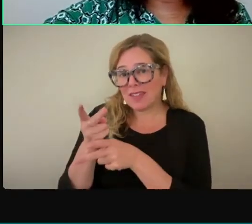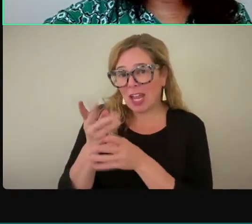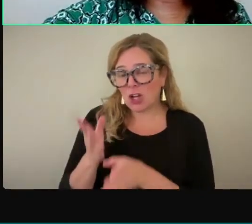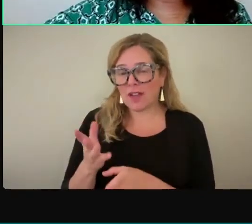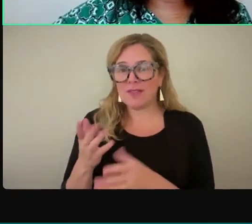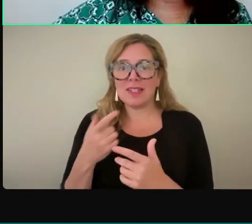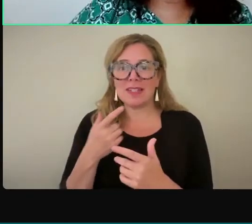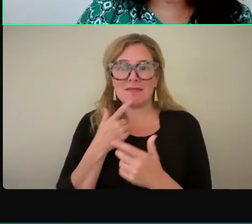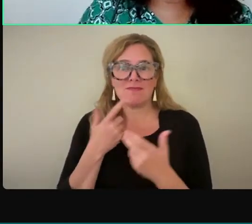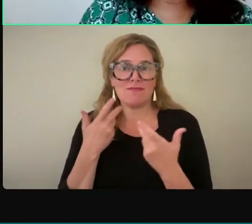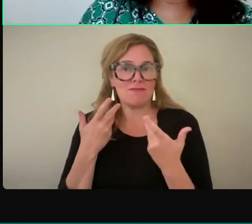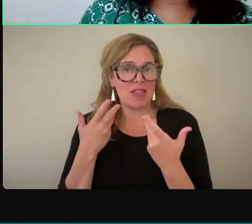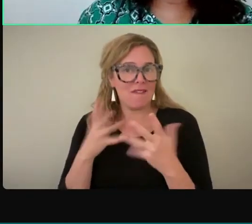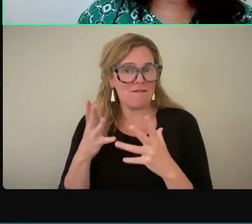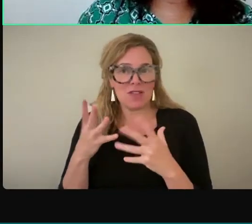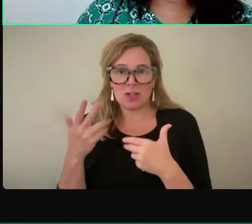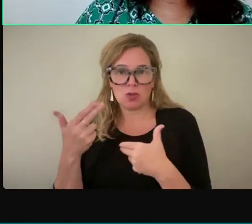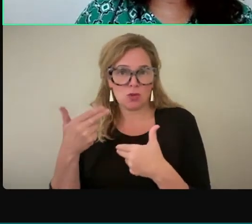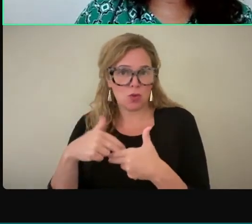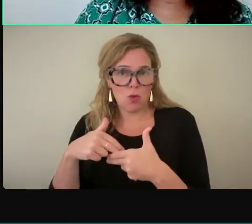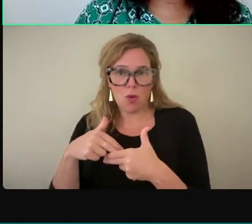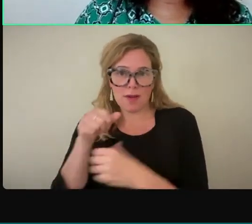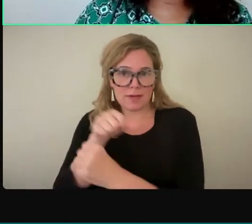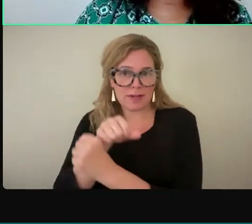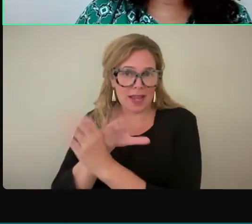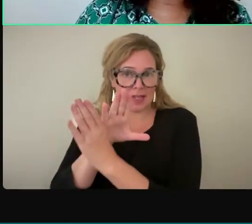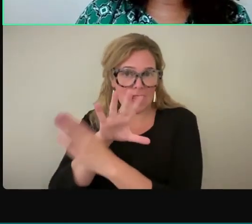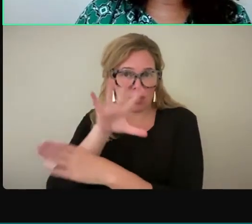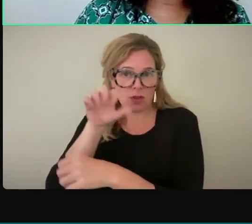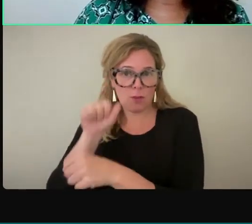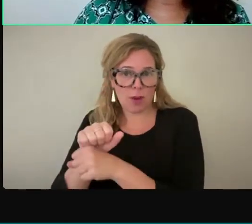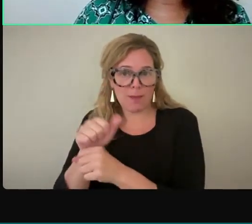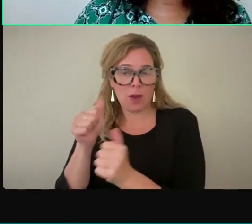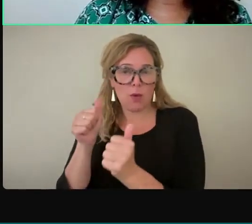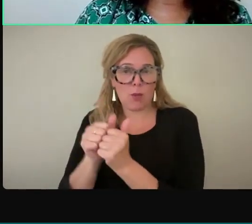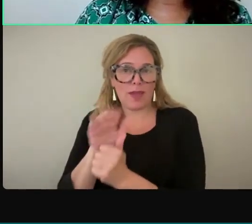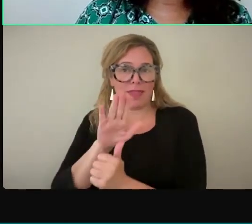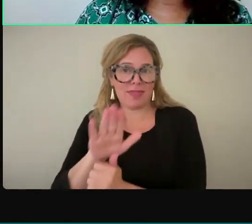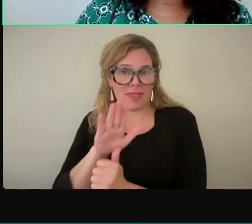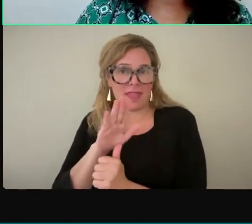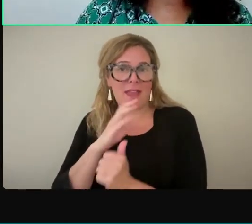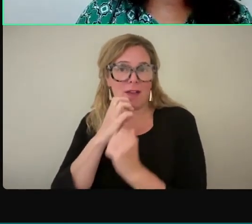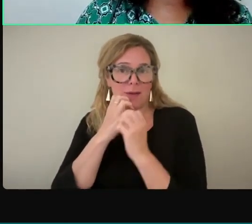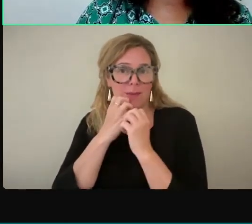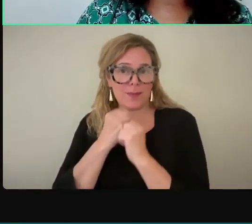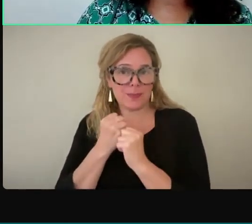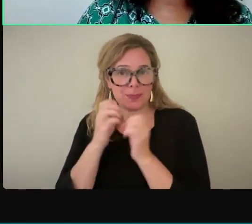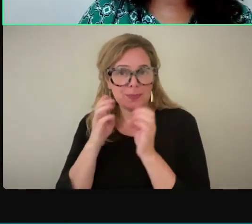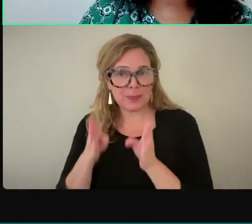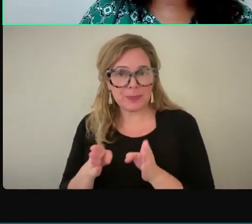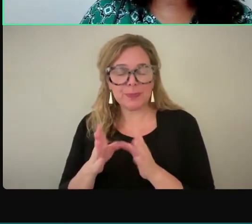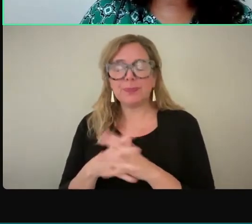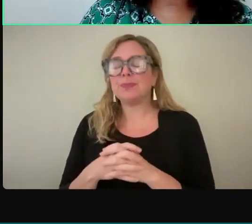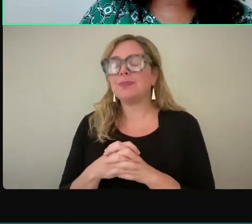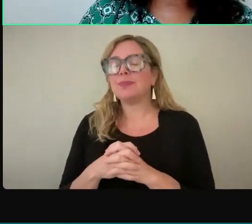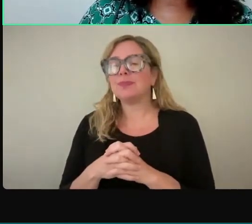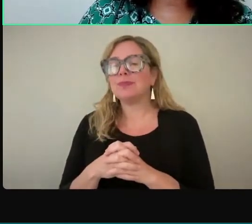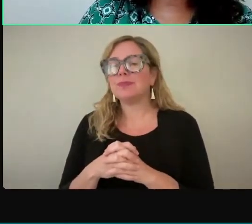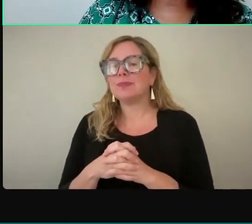appointment for their loved one. 58% of that 80% found that telehealth was just as helpful